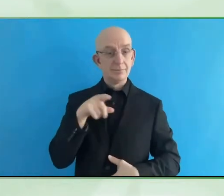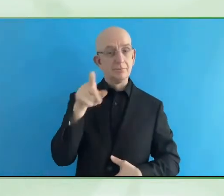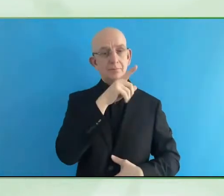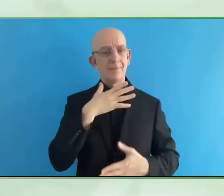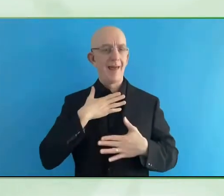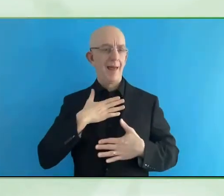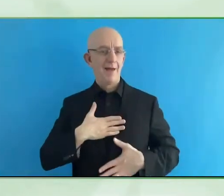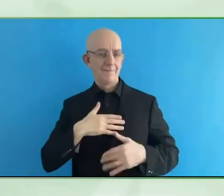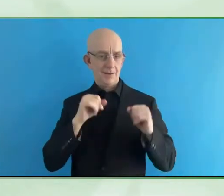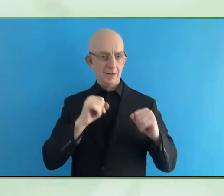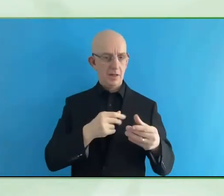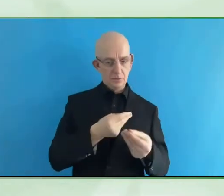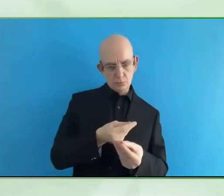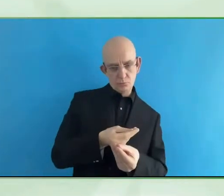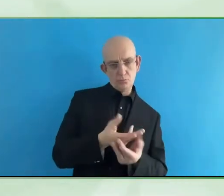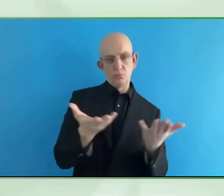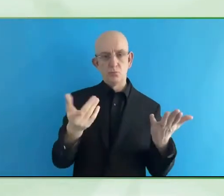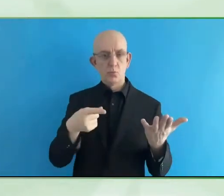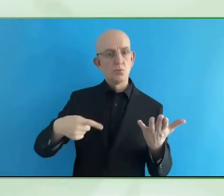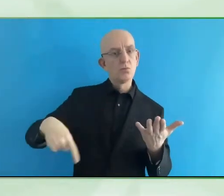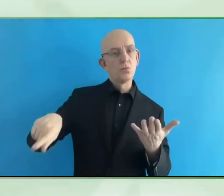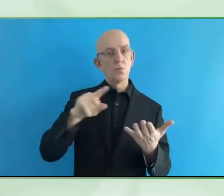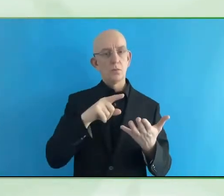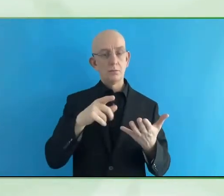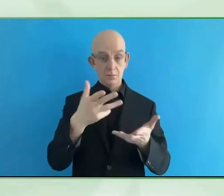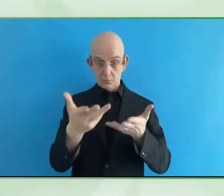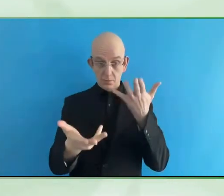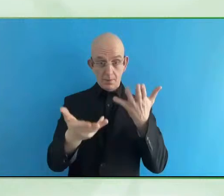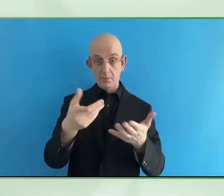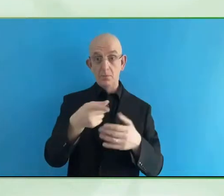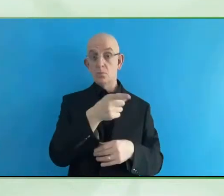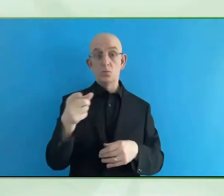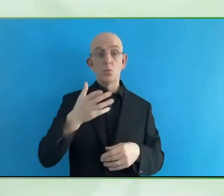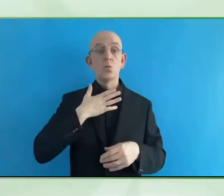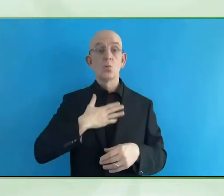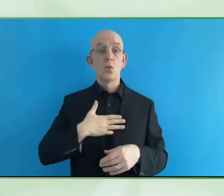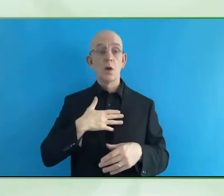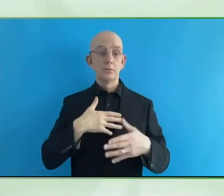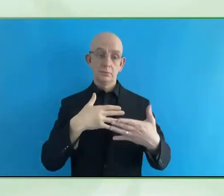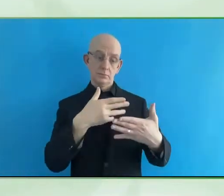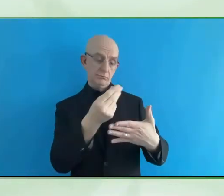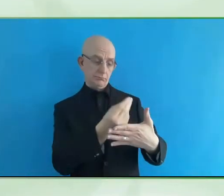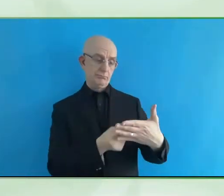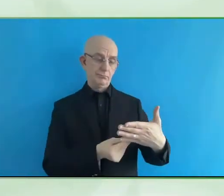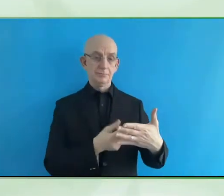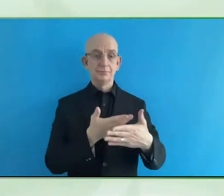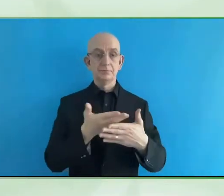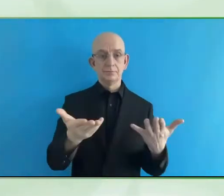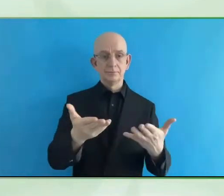So, we have just been talking together.